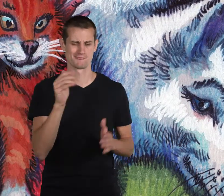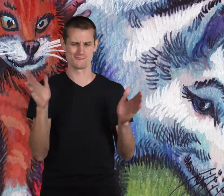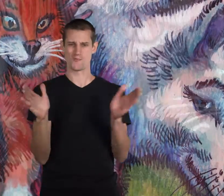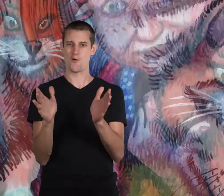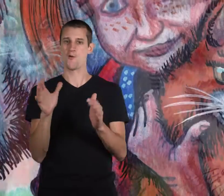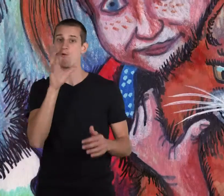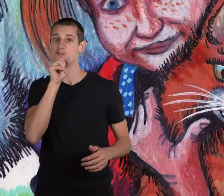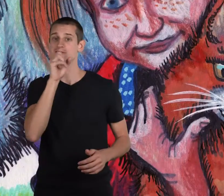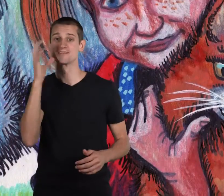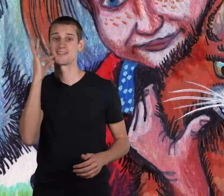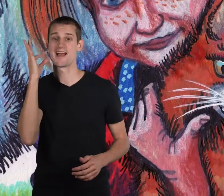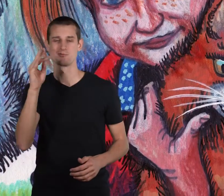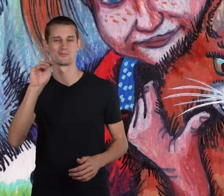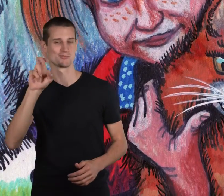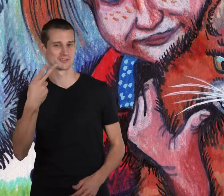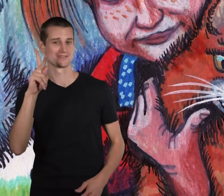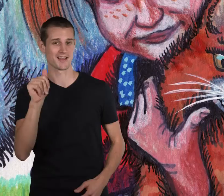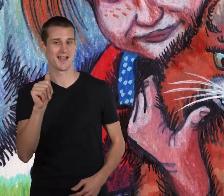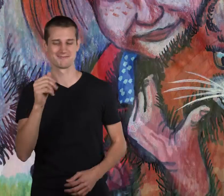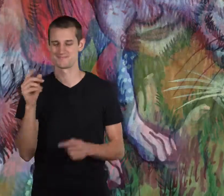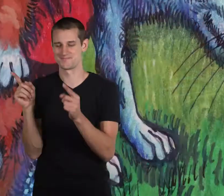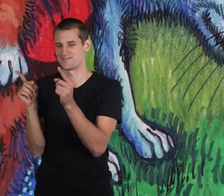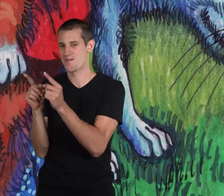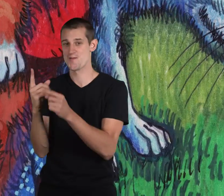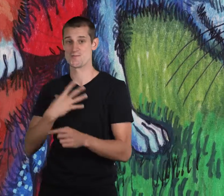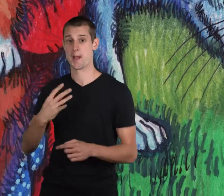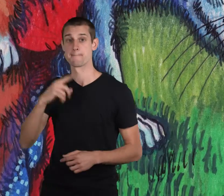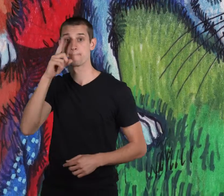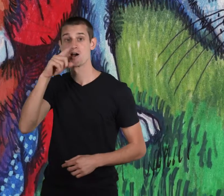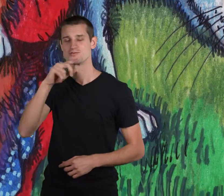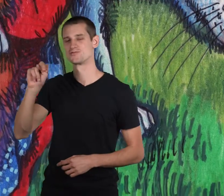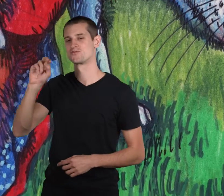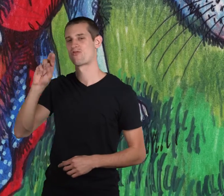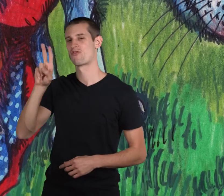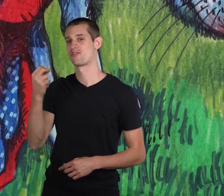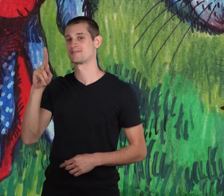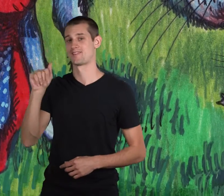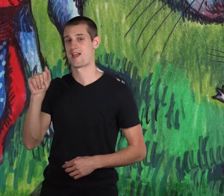. . . their small orange cat, Mushka . . . . . . and a tiny white mouse, Norushka.